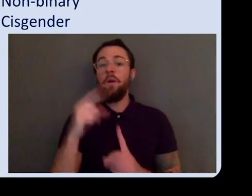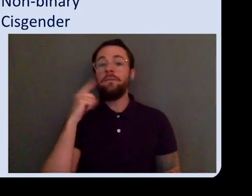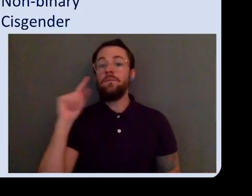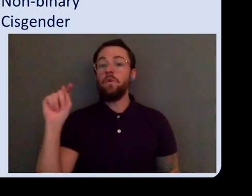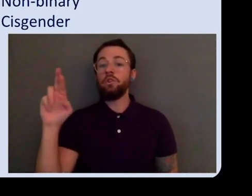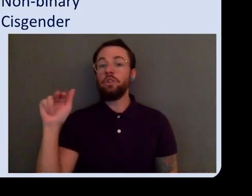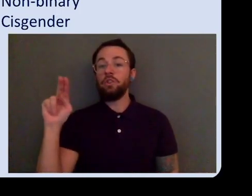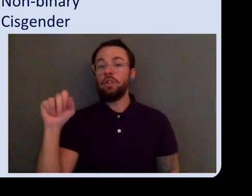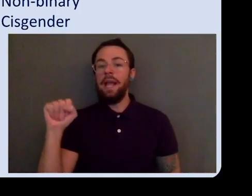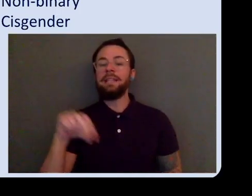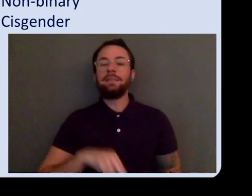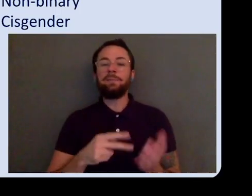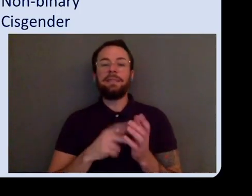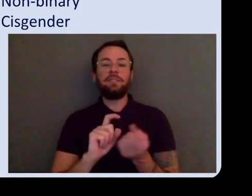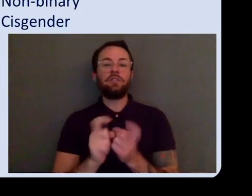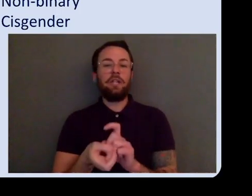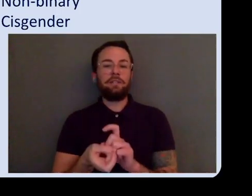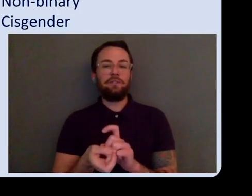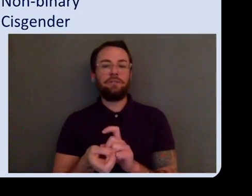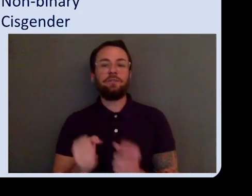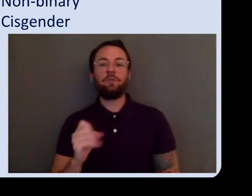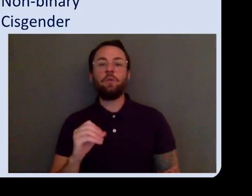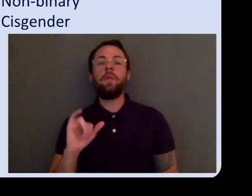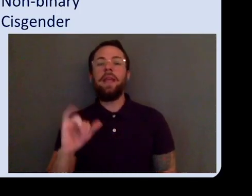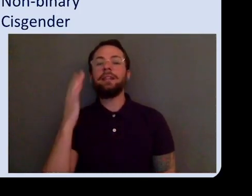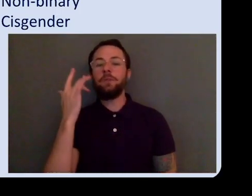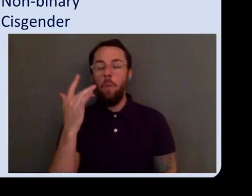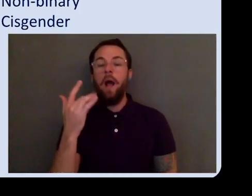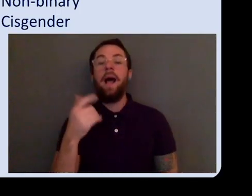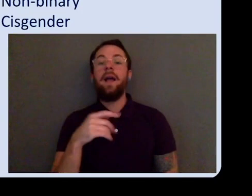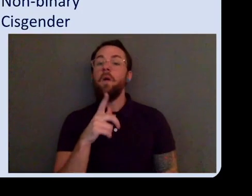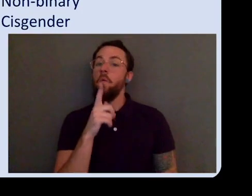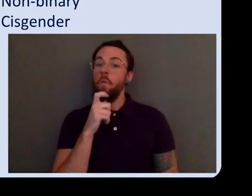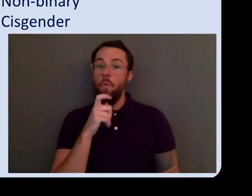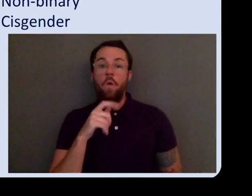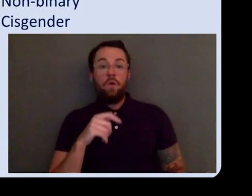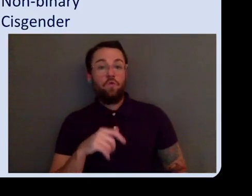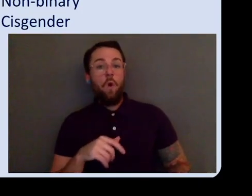whereas the prefix trans- in Latin means "to change."